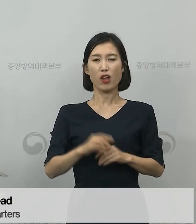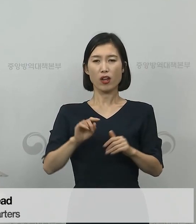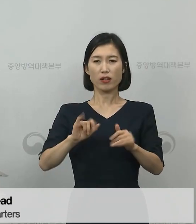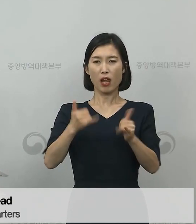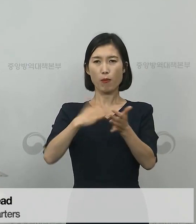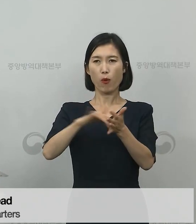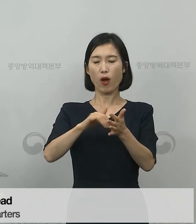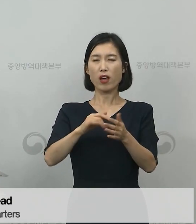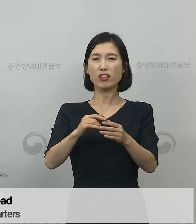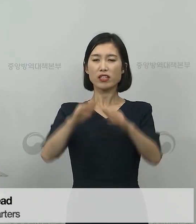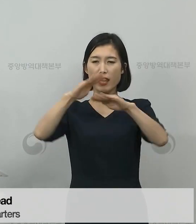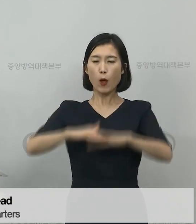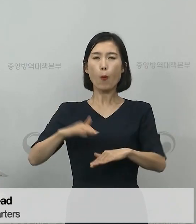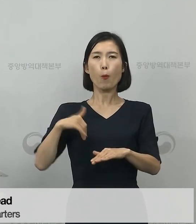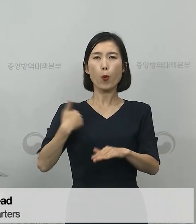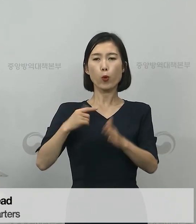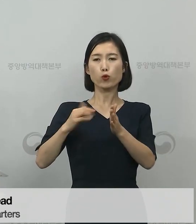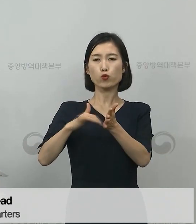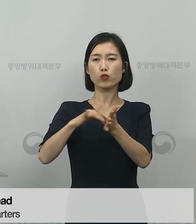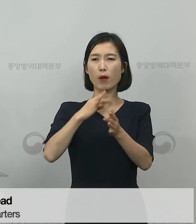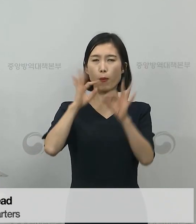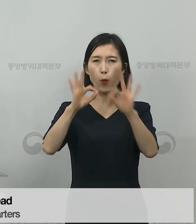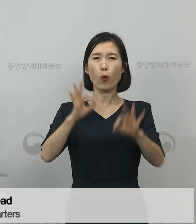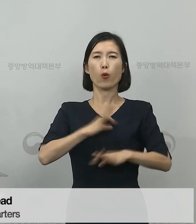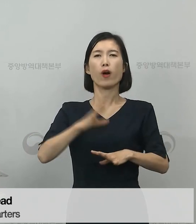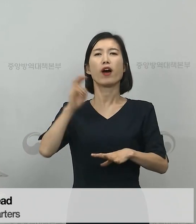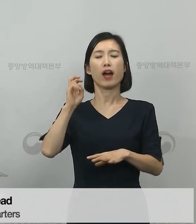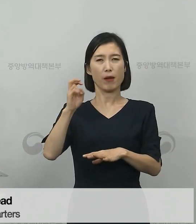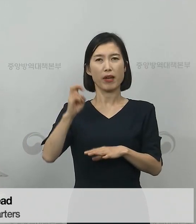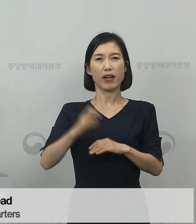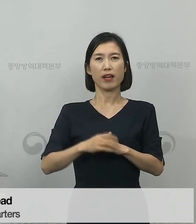government will try our best to contain further infections..., while believing that it was